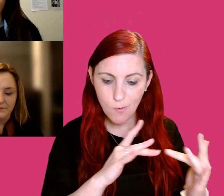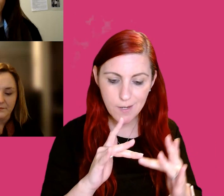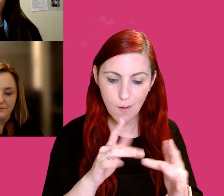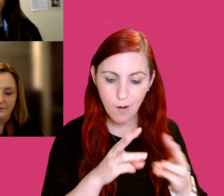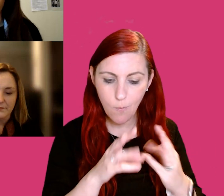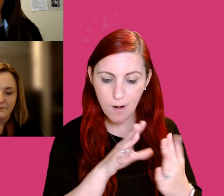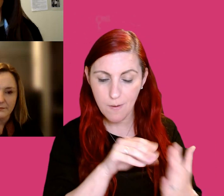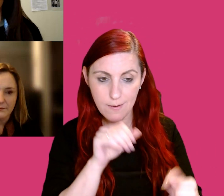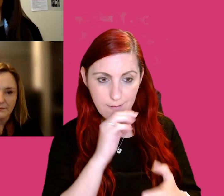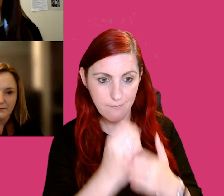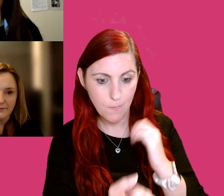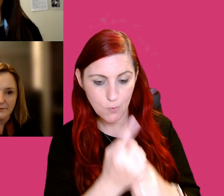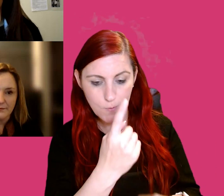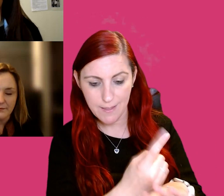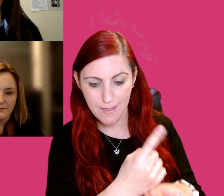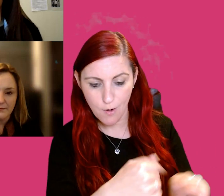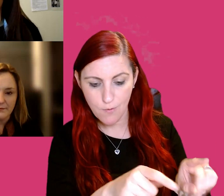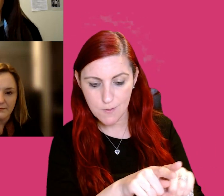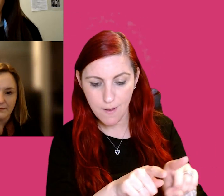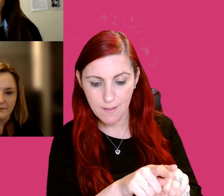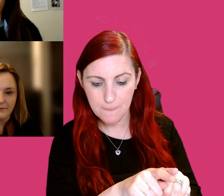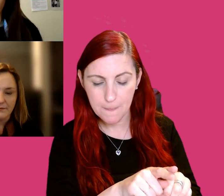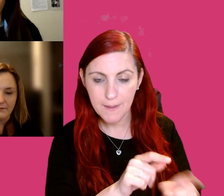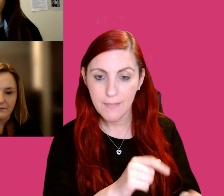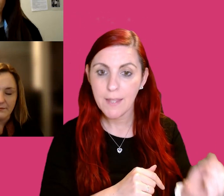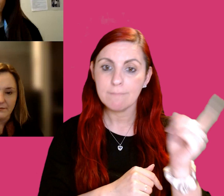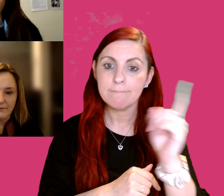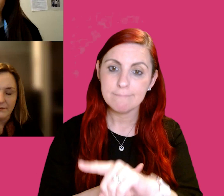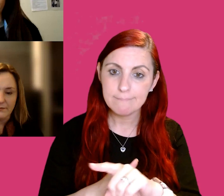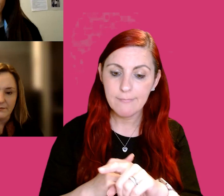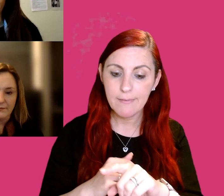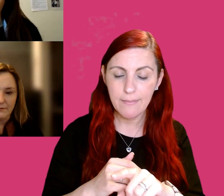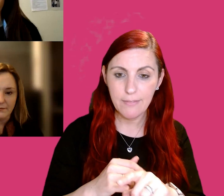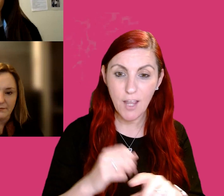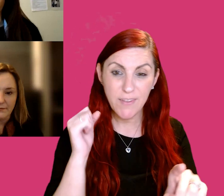opportunities notice board and things like that and they're probably the easier things to you know